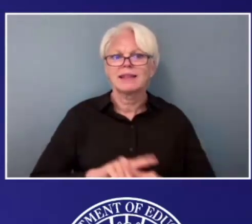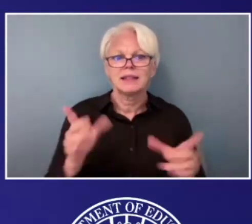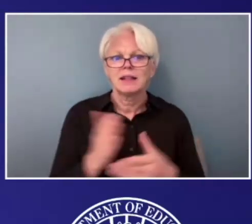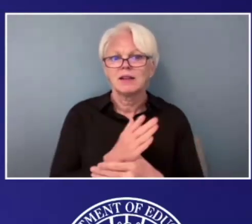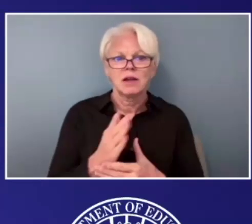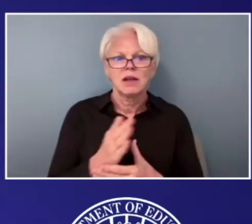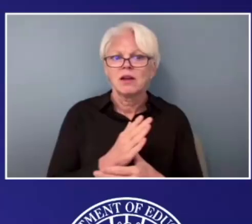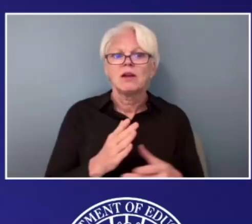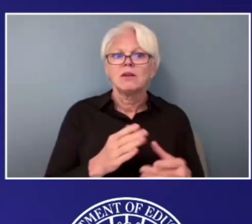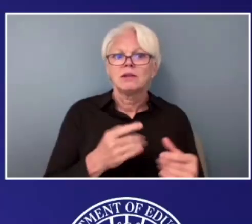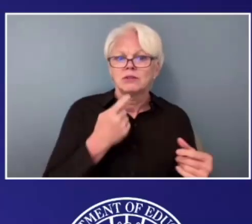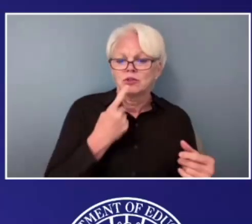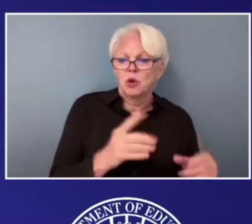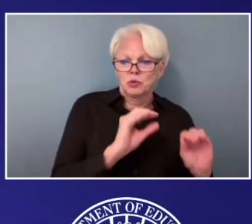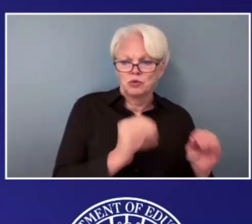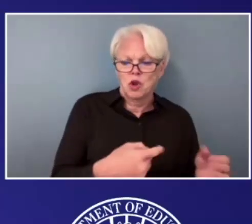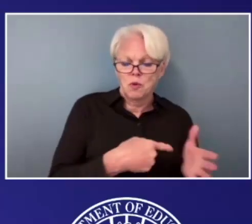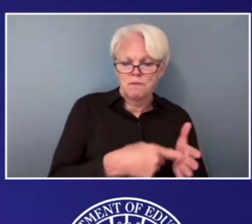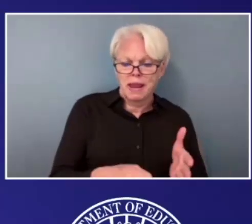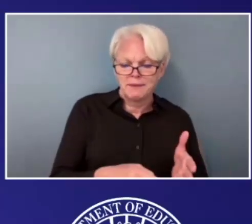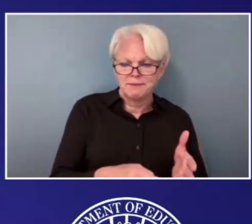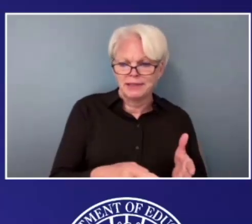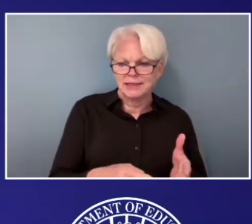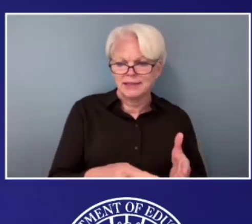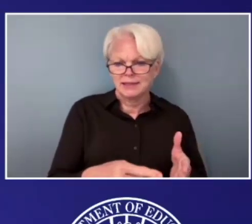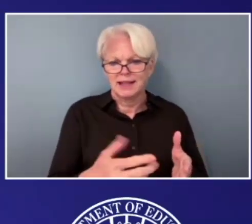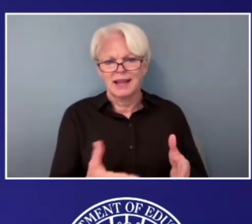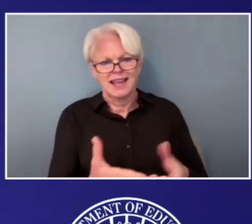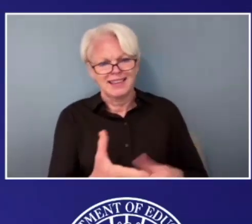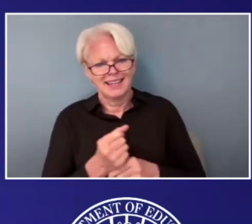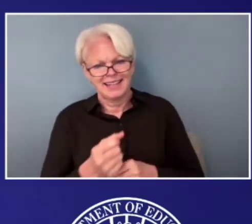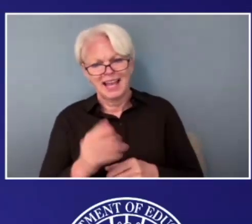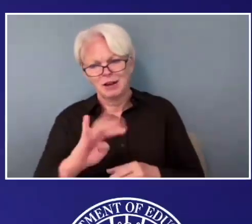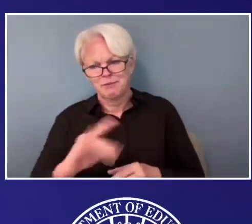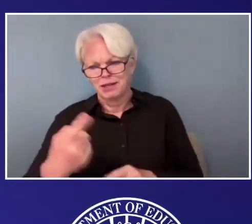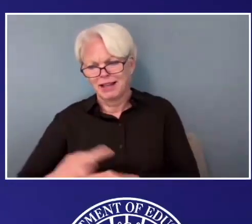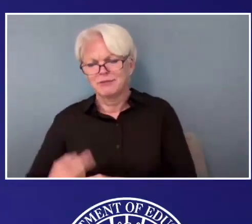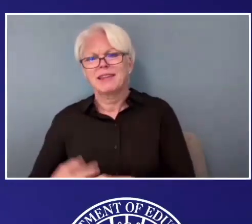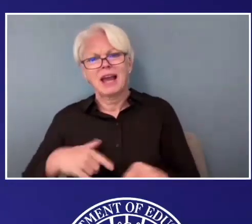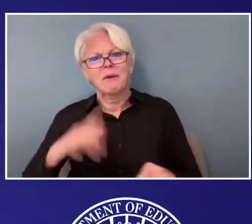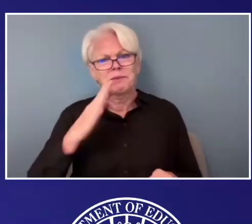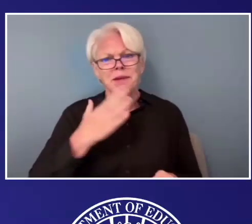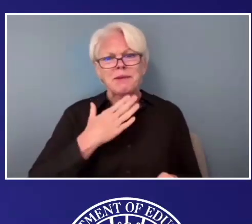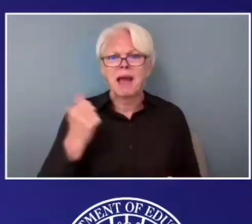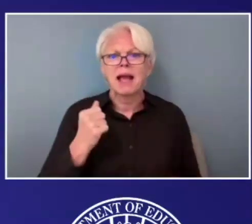told no payments and keep getting a bill. That really would be the best thing for Robyn to have done in this scenario.